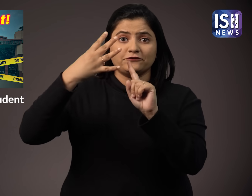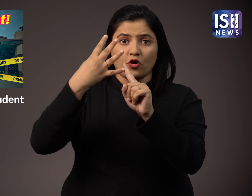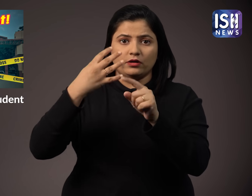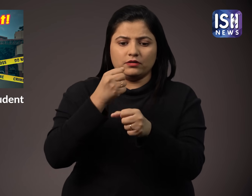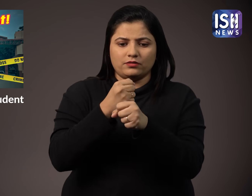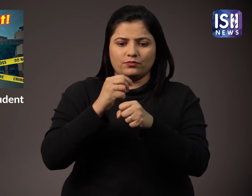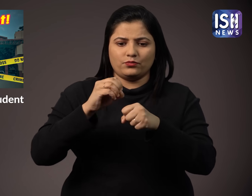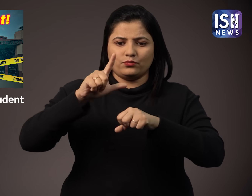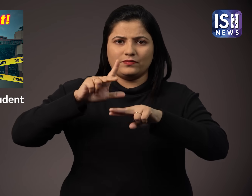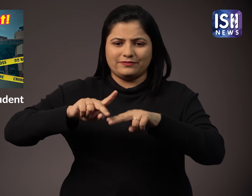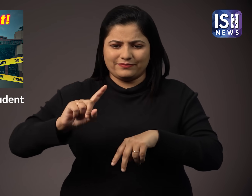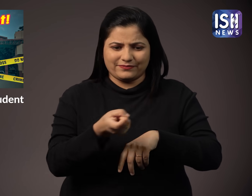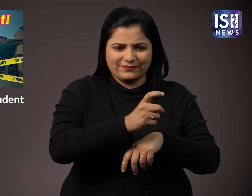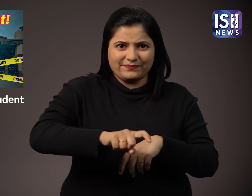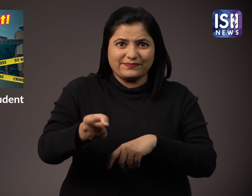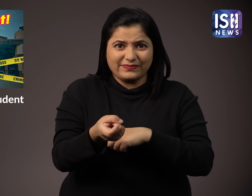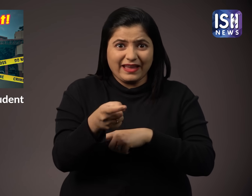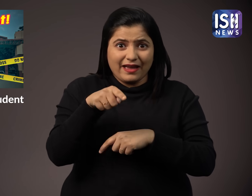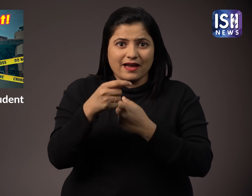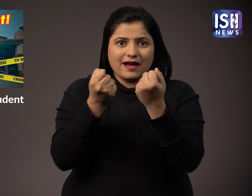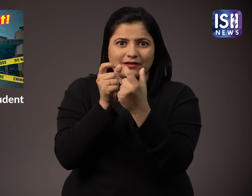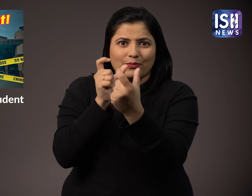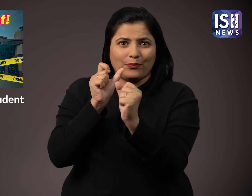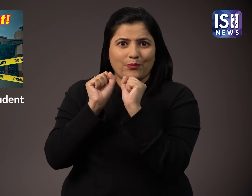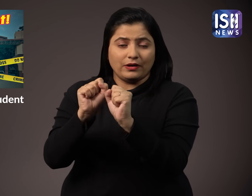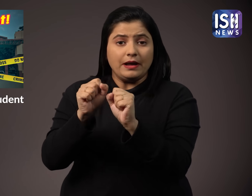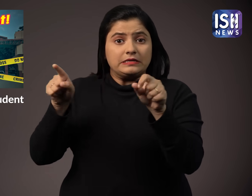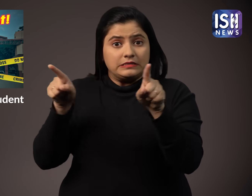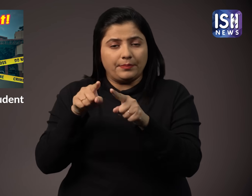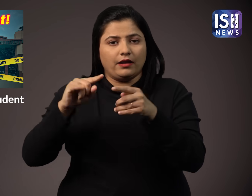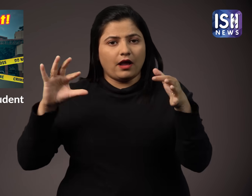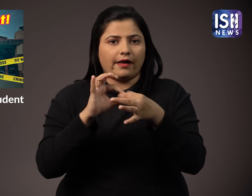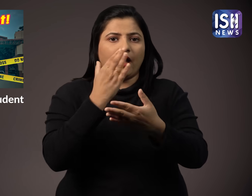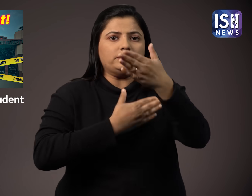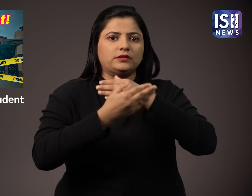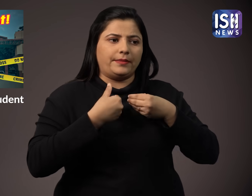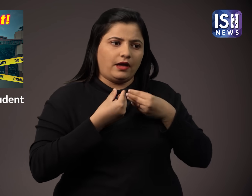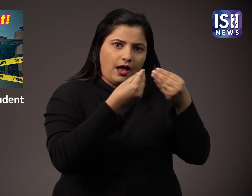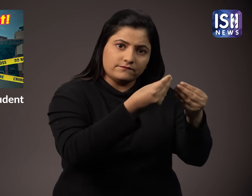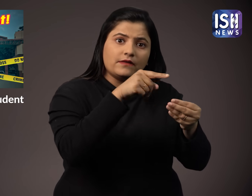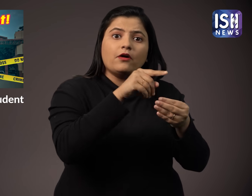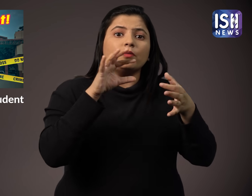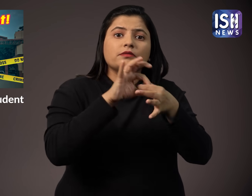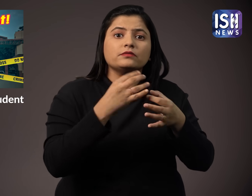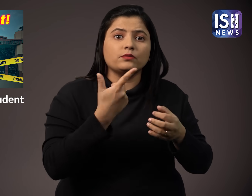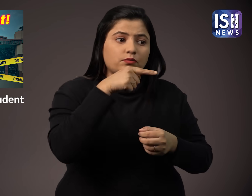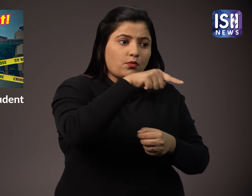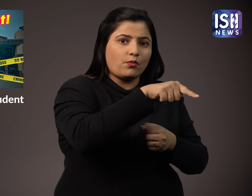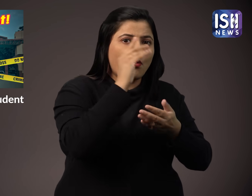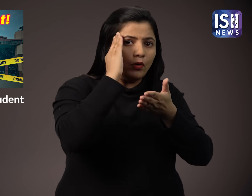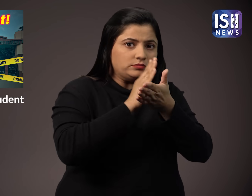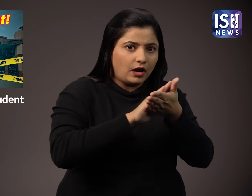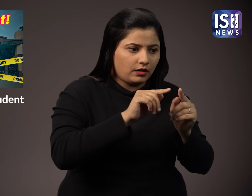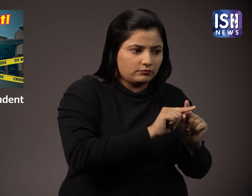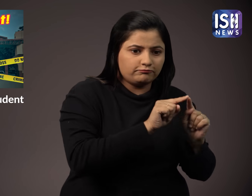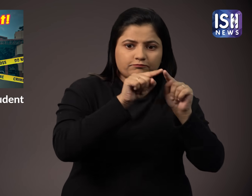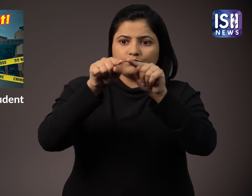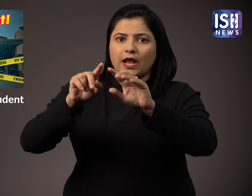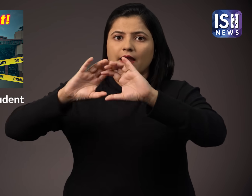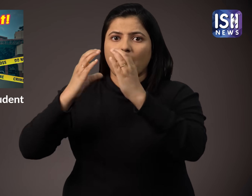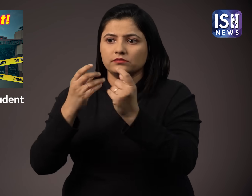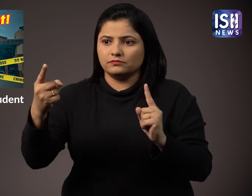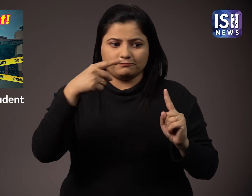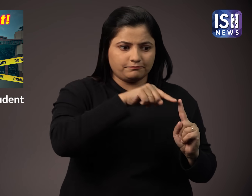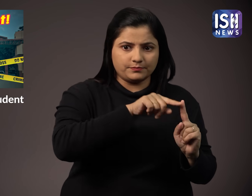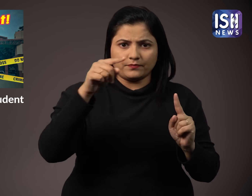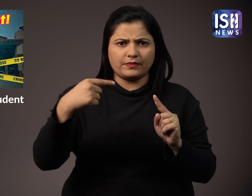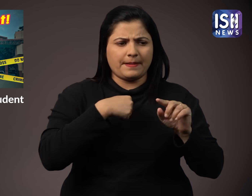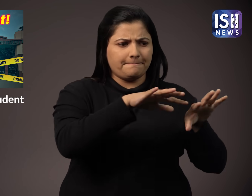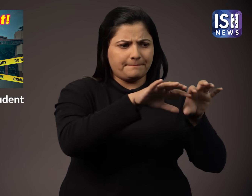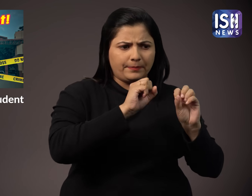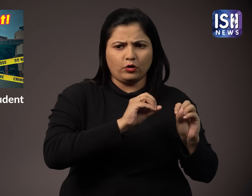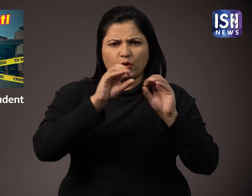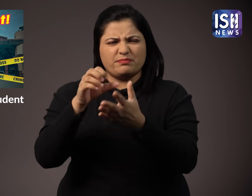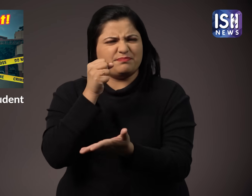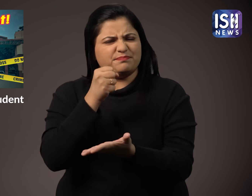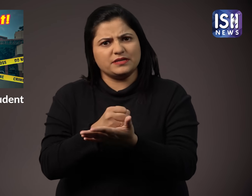A golf car will be provided to people with disabilities so that they can travel from the hostel to the classroom.